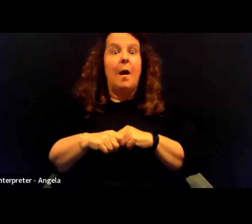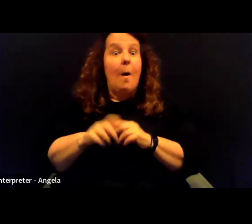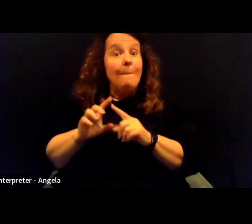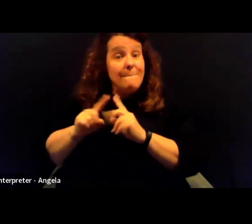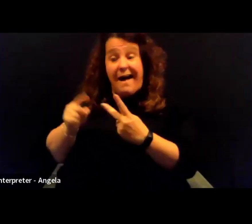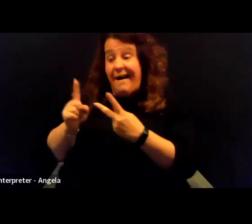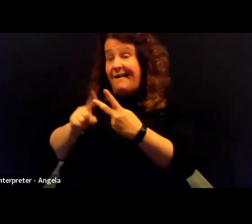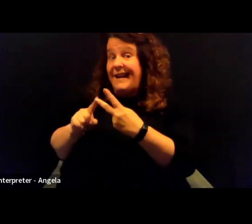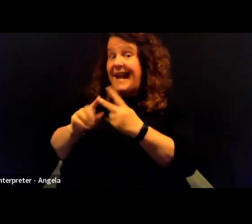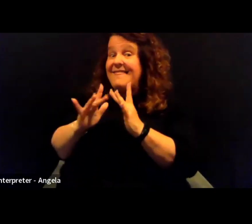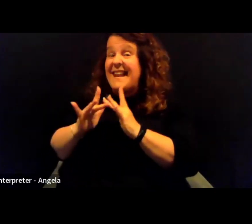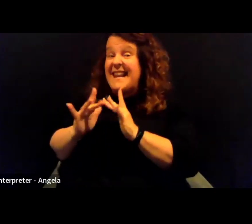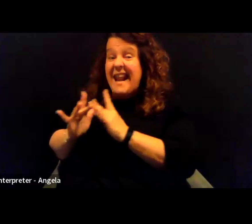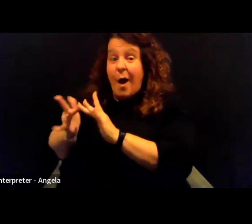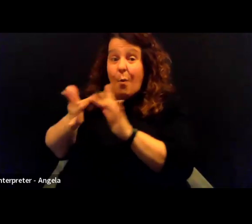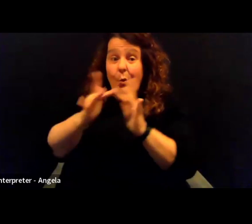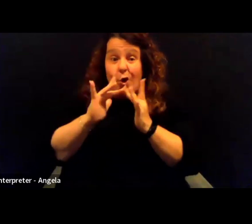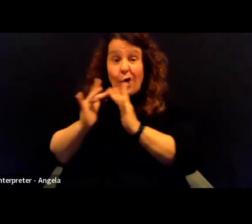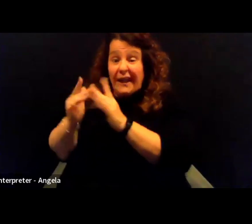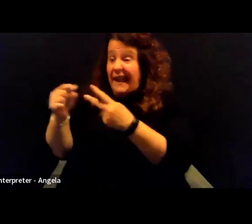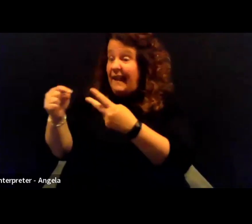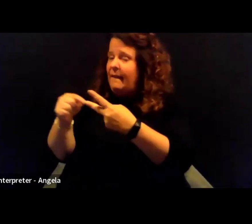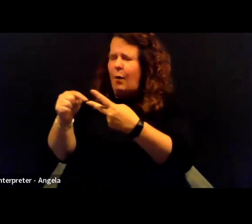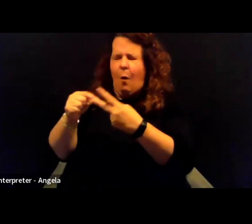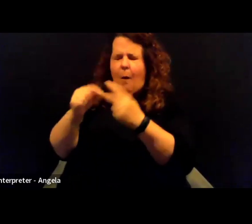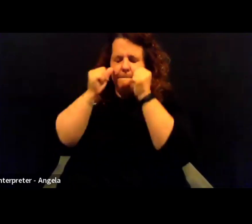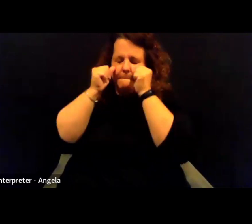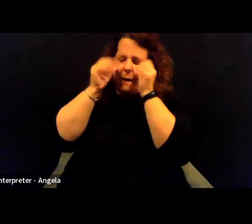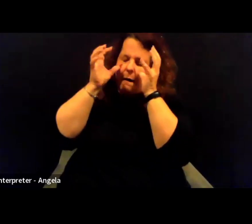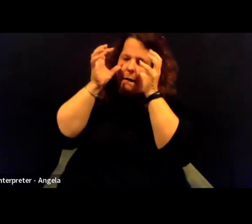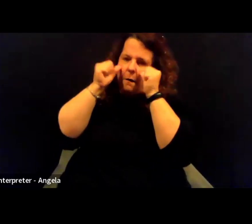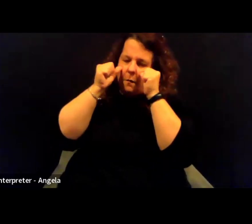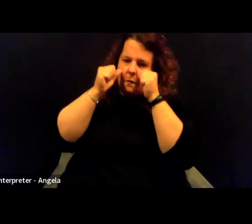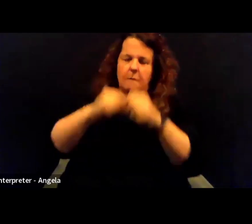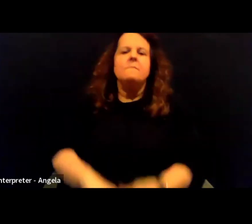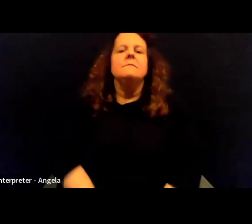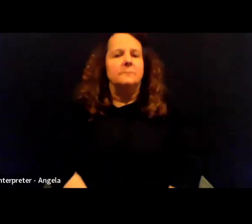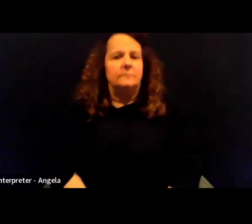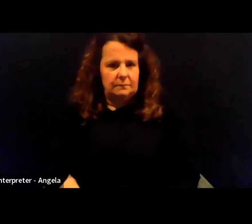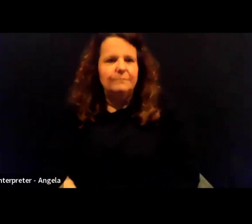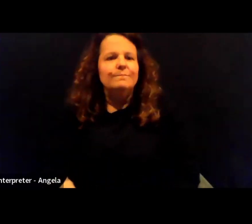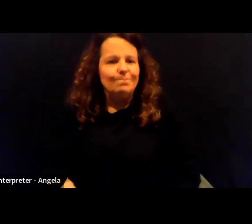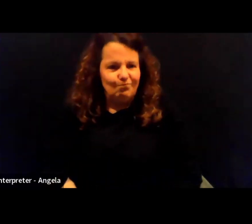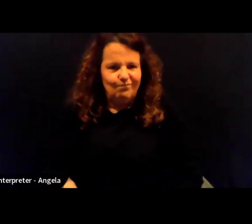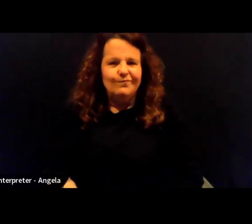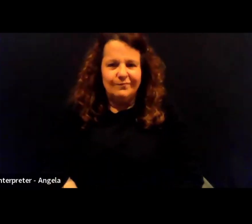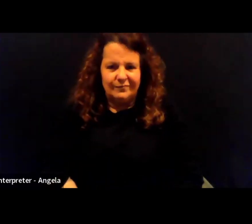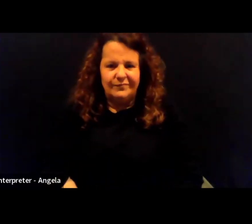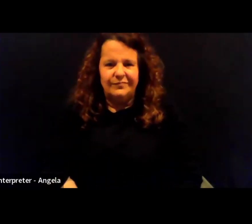occurs there is amazing and you find out about those, those programs that just